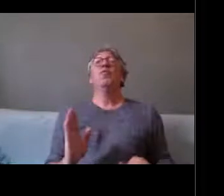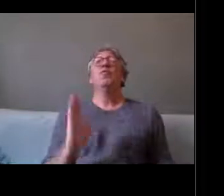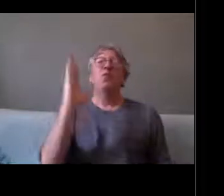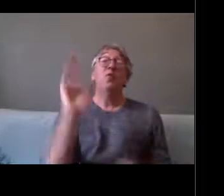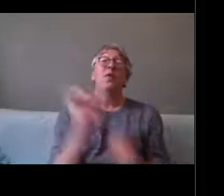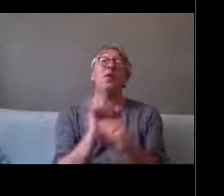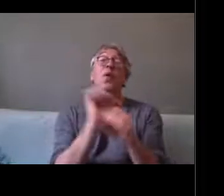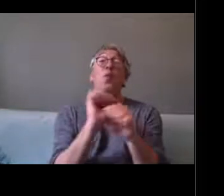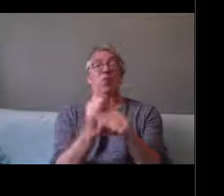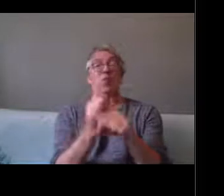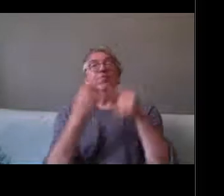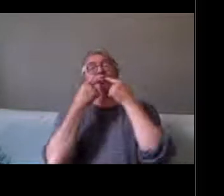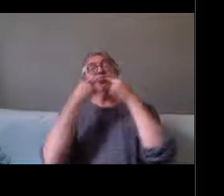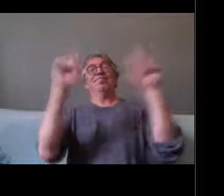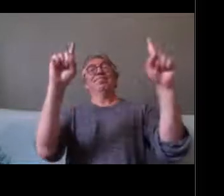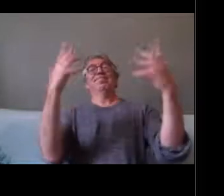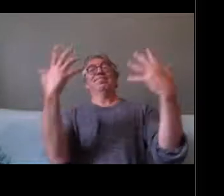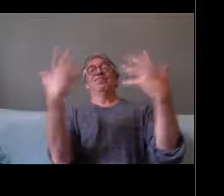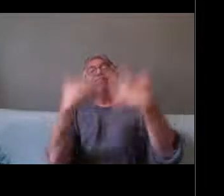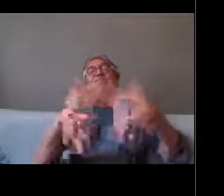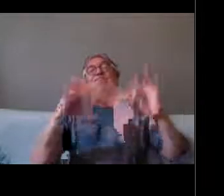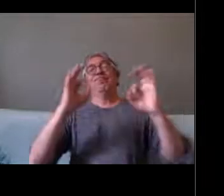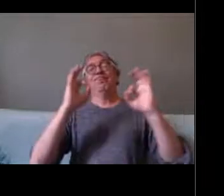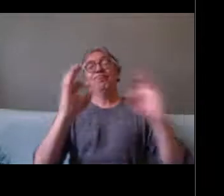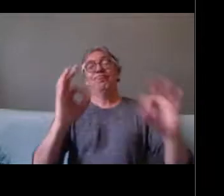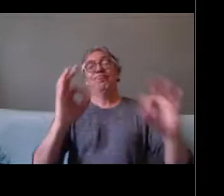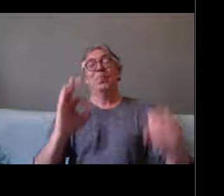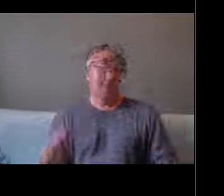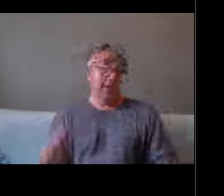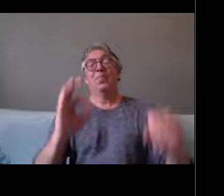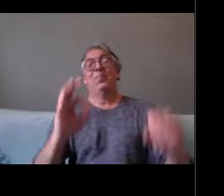One of the barriers that came out of the research is economic barrier.